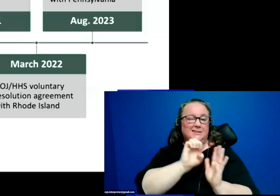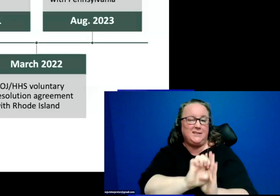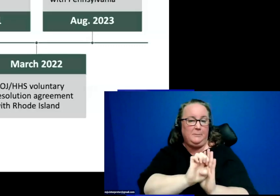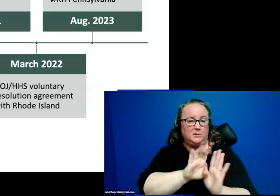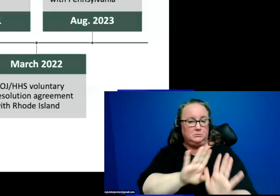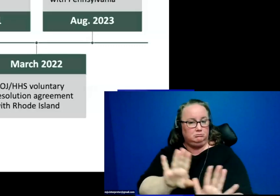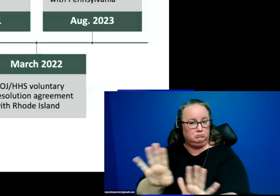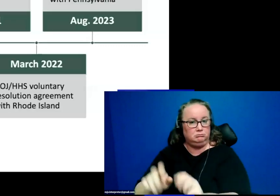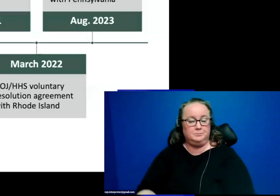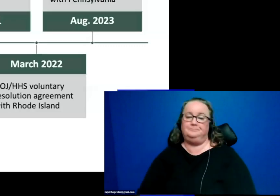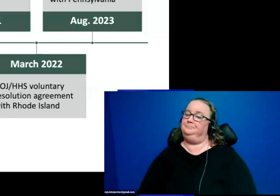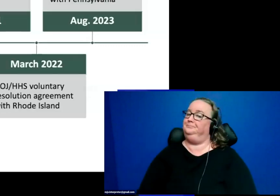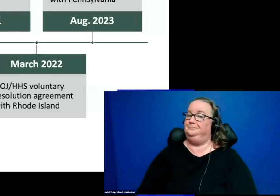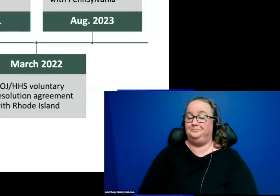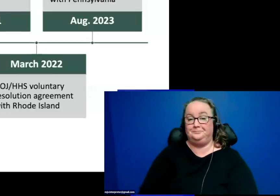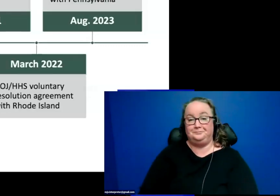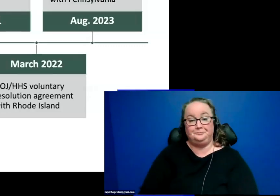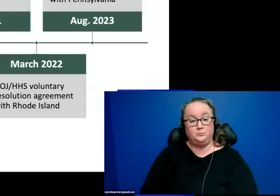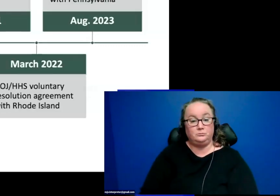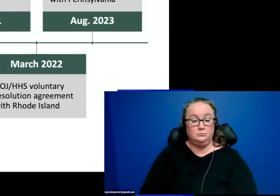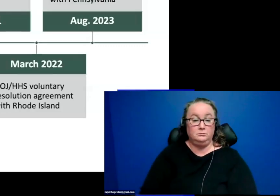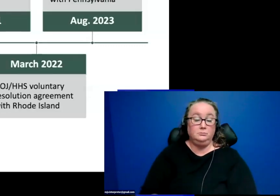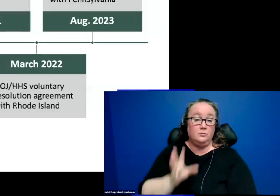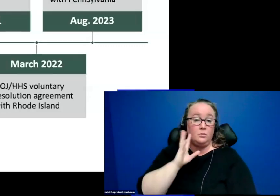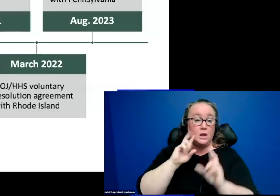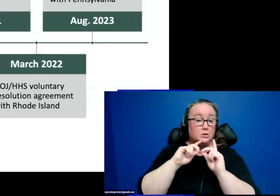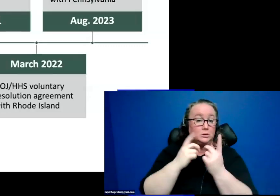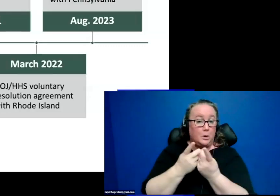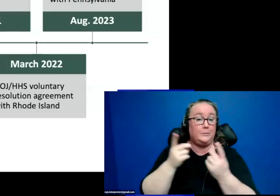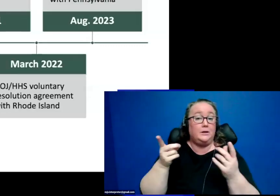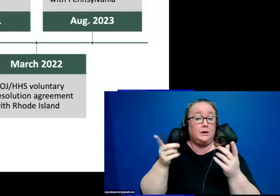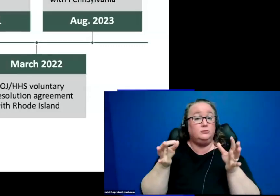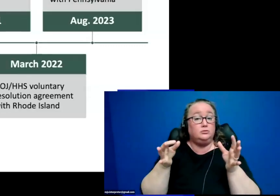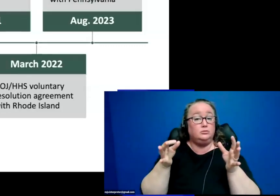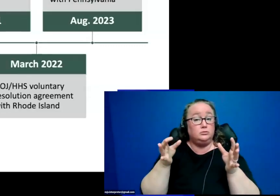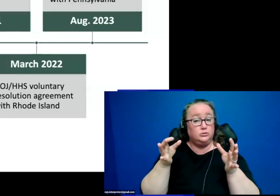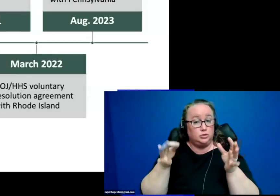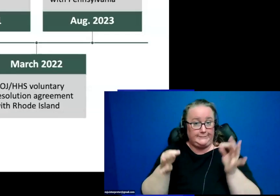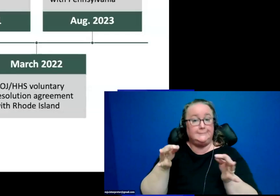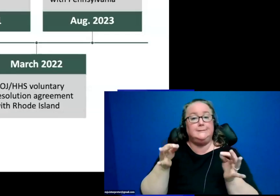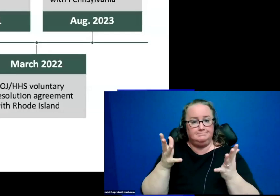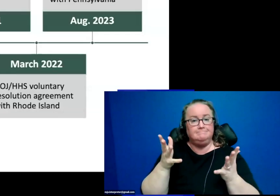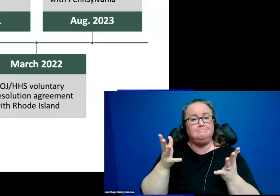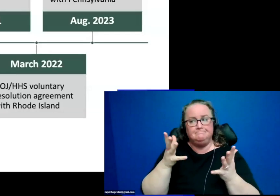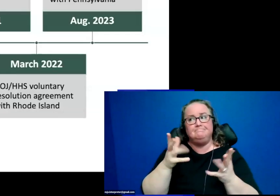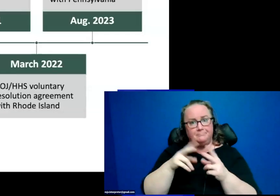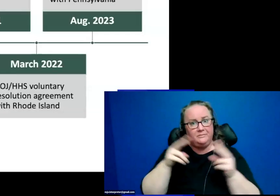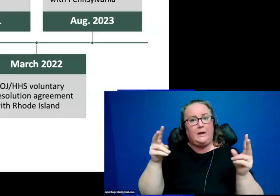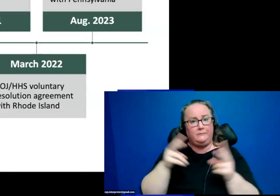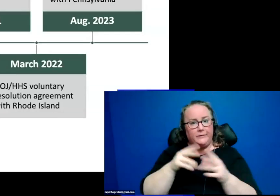So the Department of Justice has been very engaged in these activities along